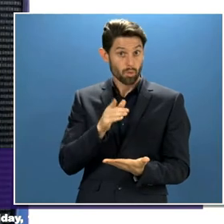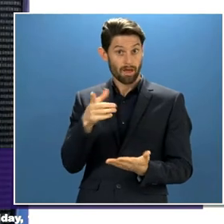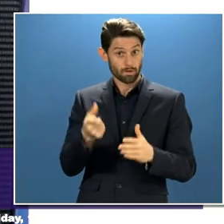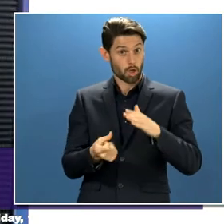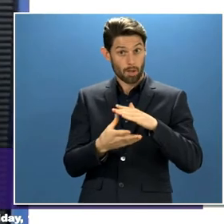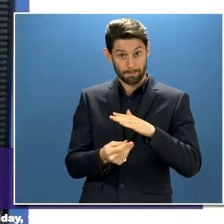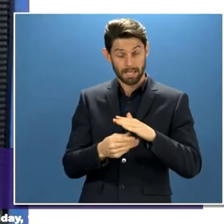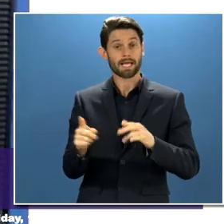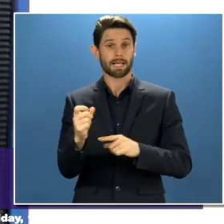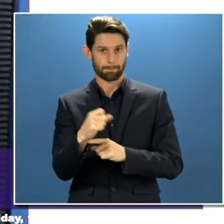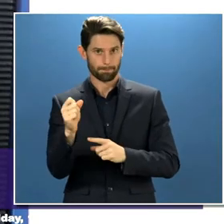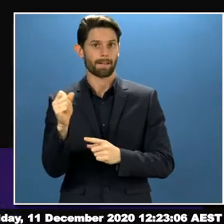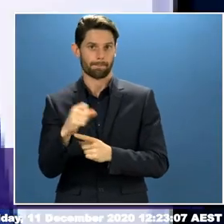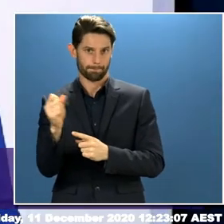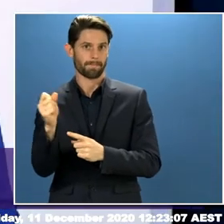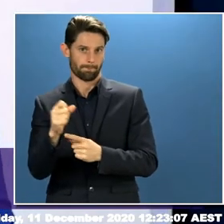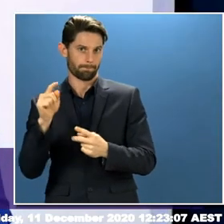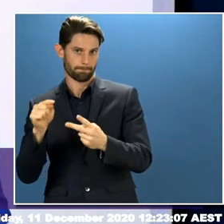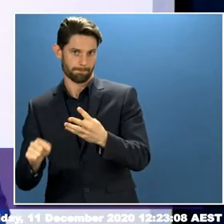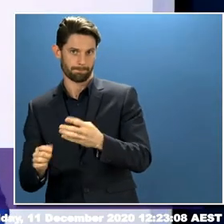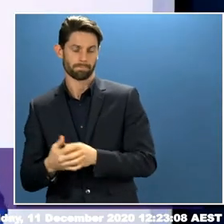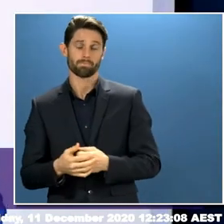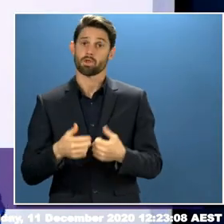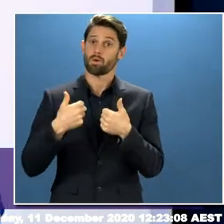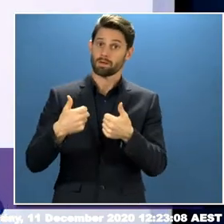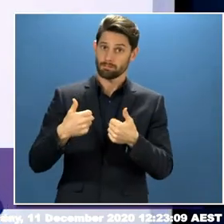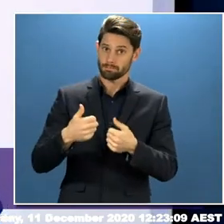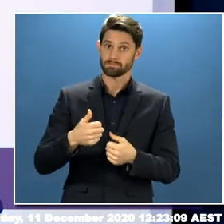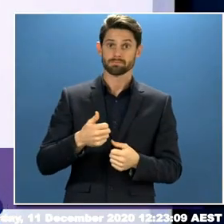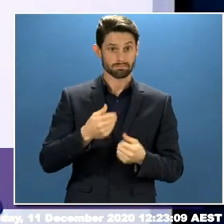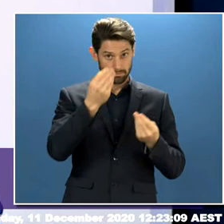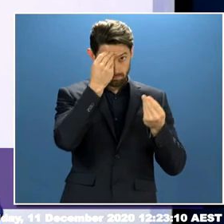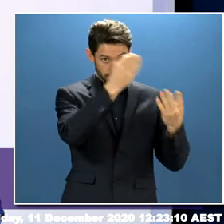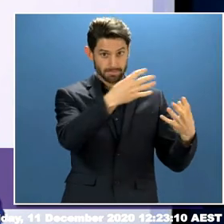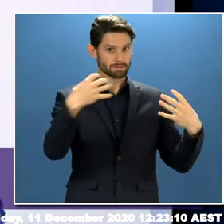Yes, I do. Commissioners, a copy of the statement is behind Tab 16.